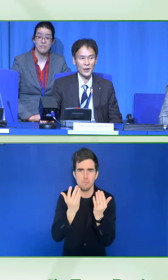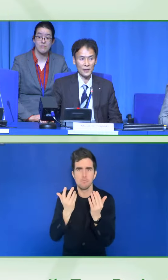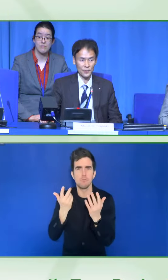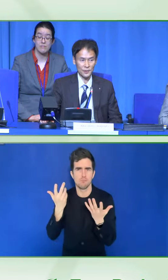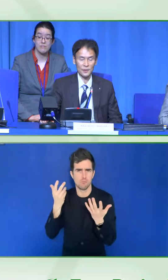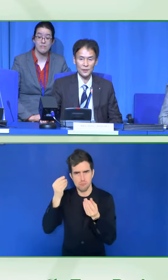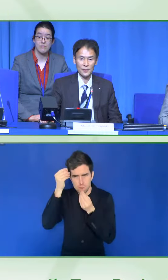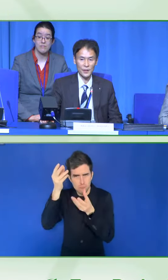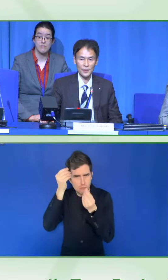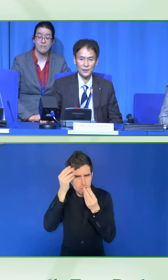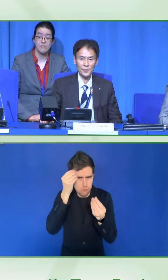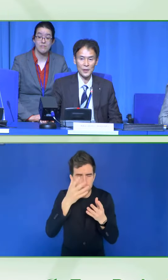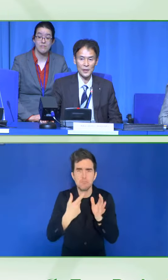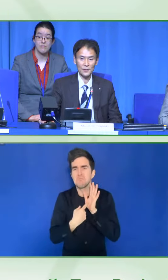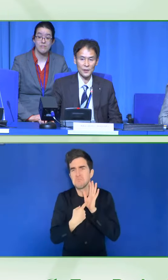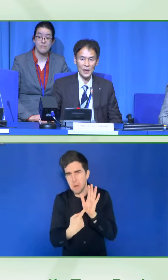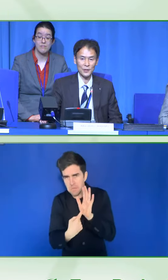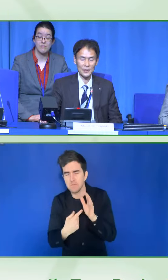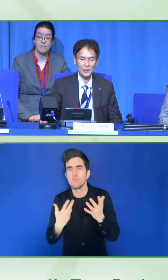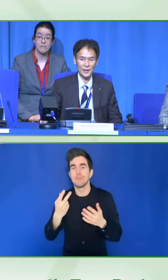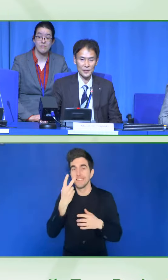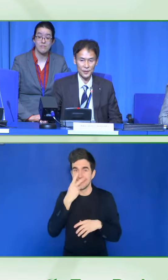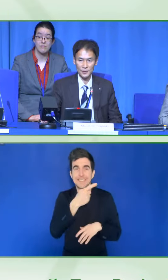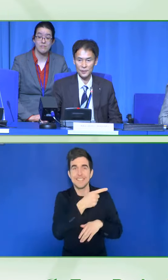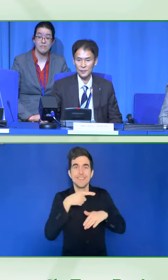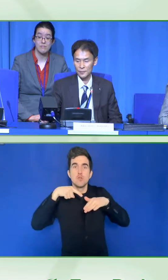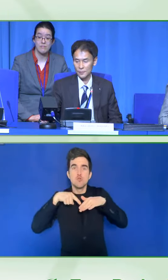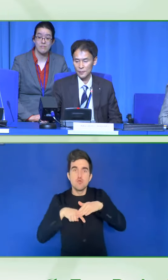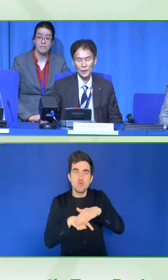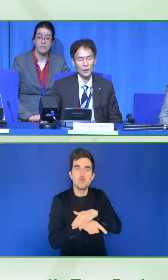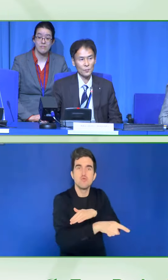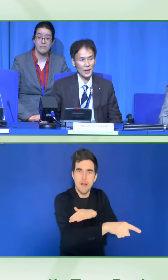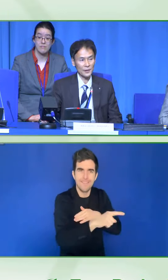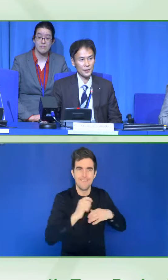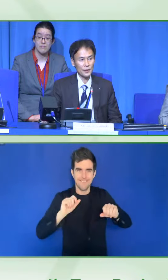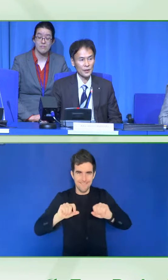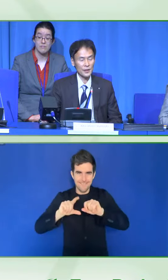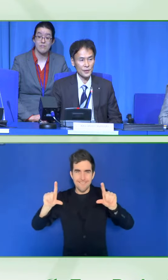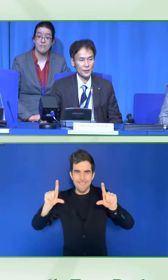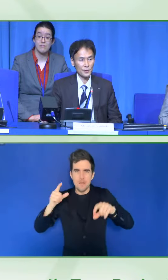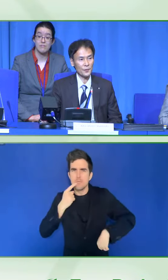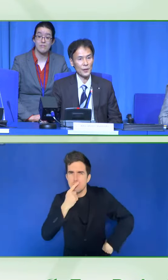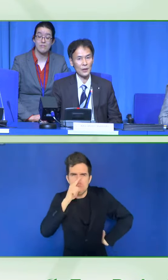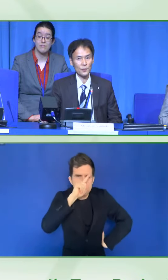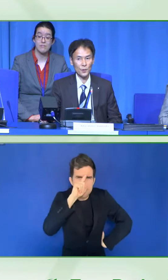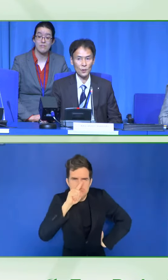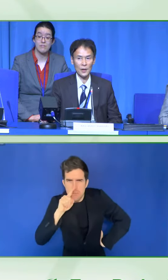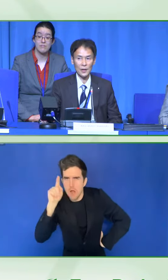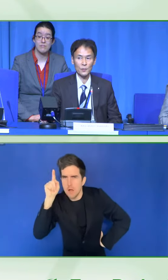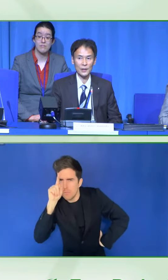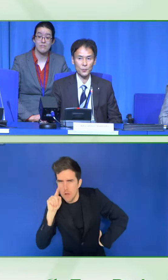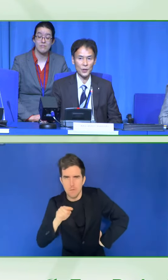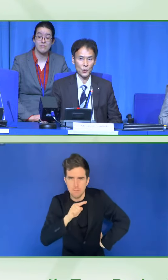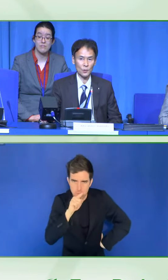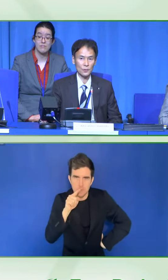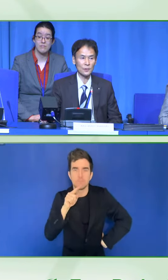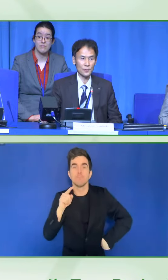It affects 8% males and 0.5% females in Europe and the US.